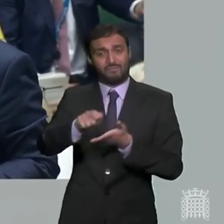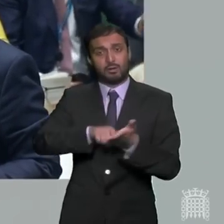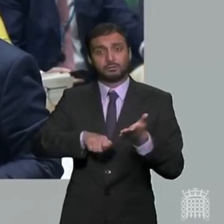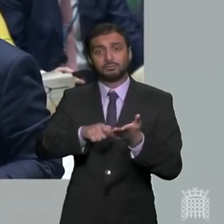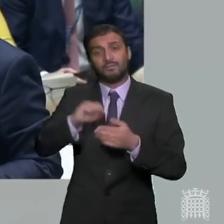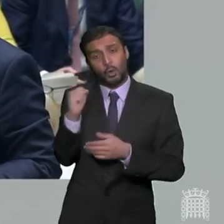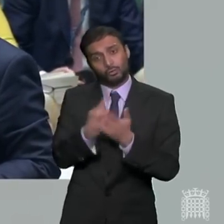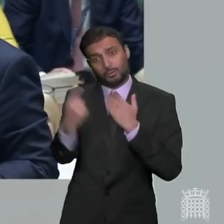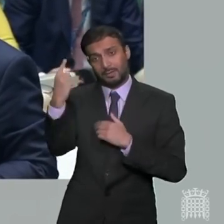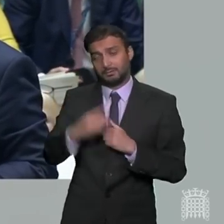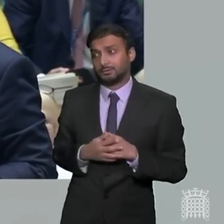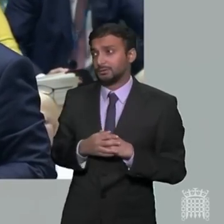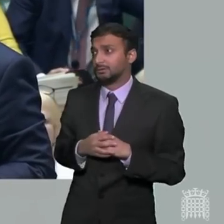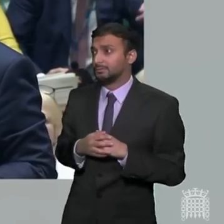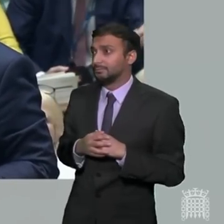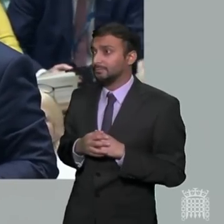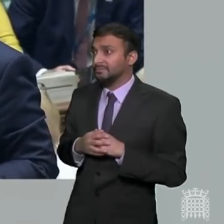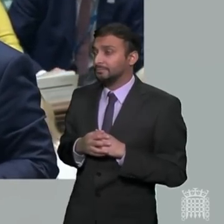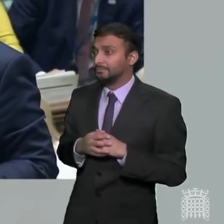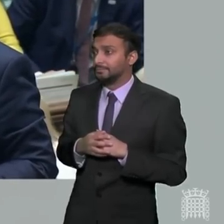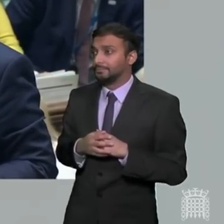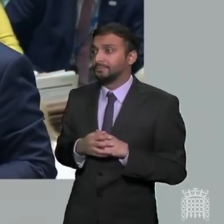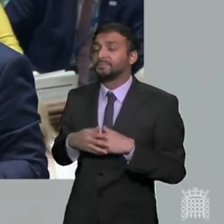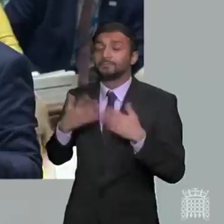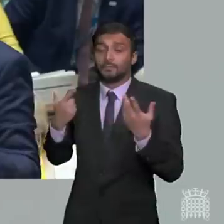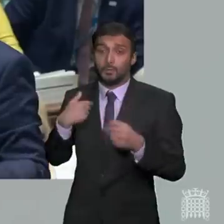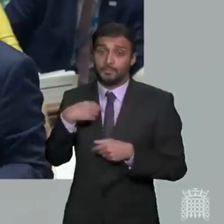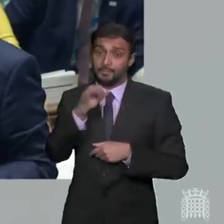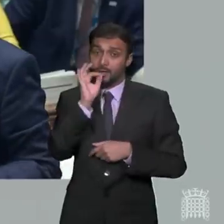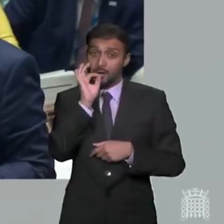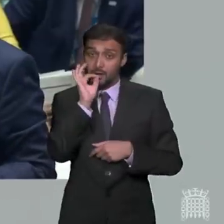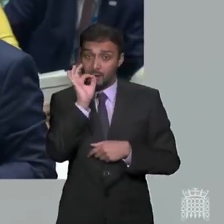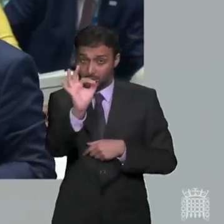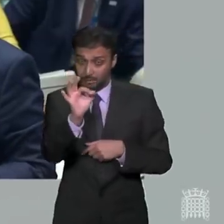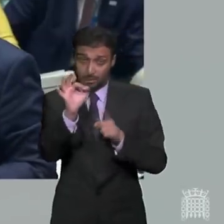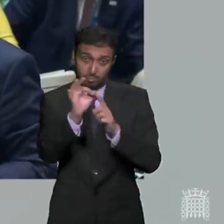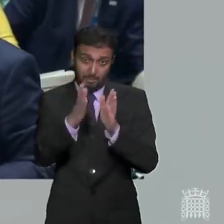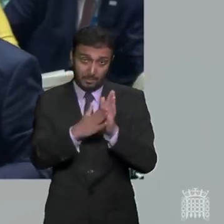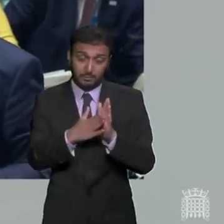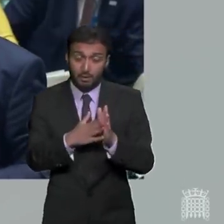for Scotland. It begs the ultimate question: can the Prime Minister tell us whether he accepts Scottish